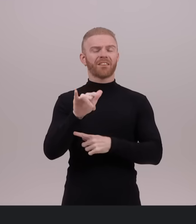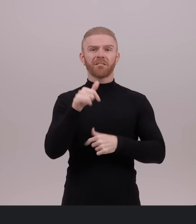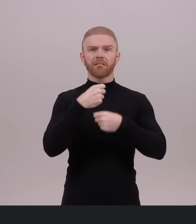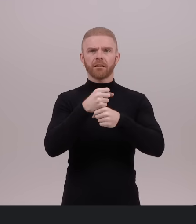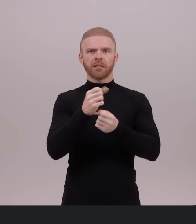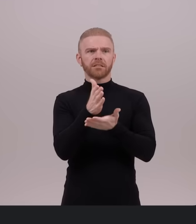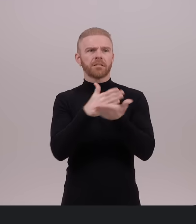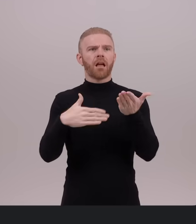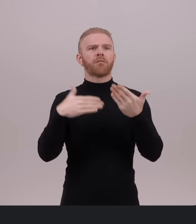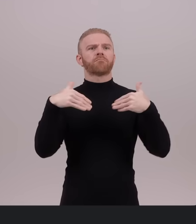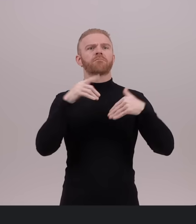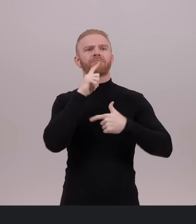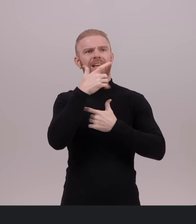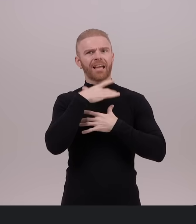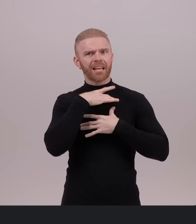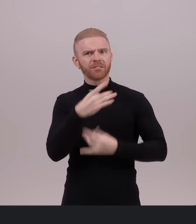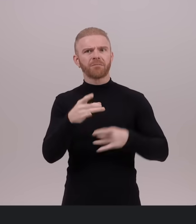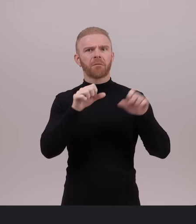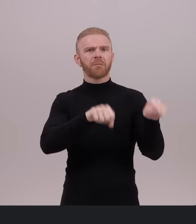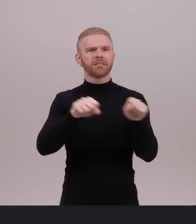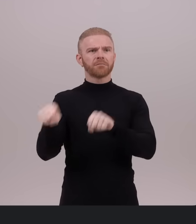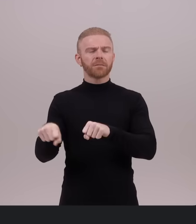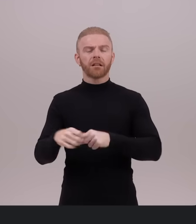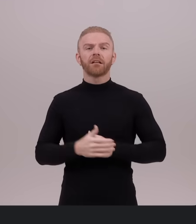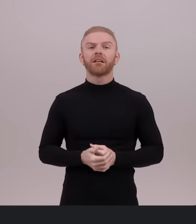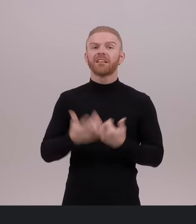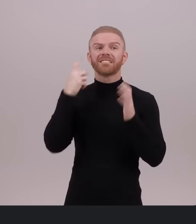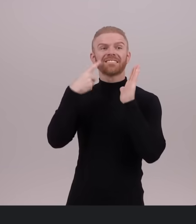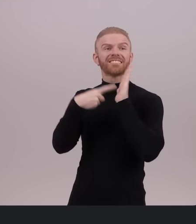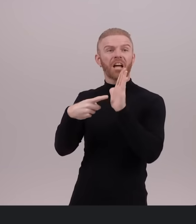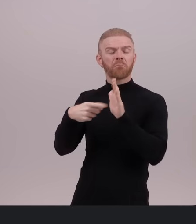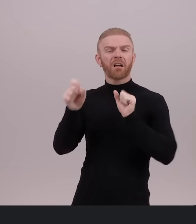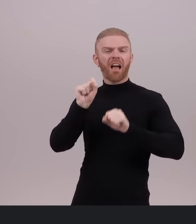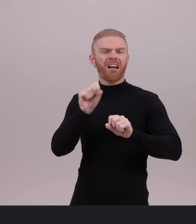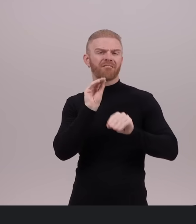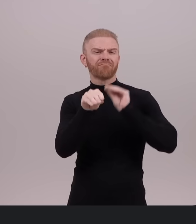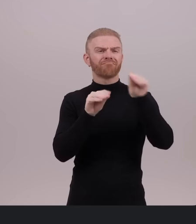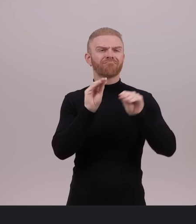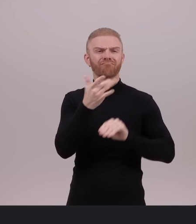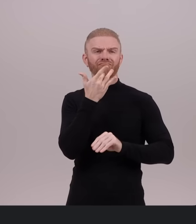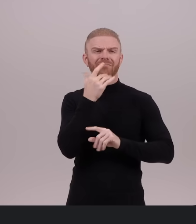Yeah, for example, you can style them just like any other DOM element by adding